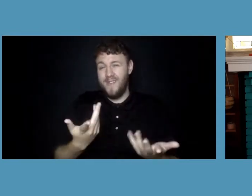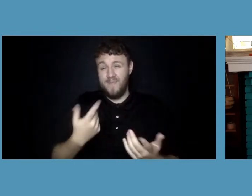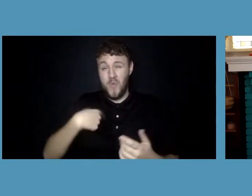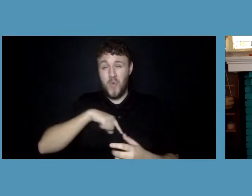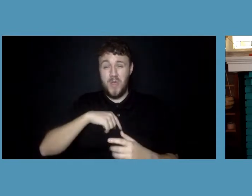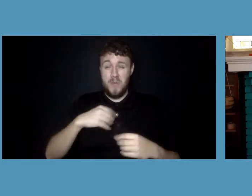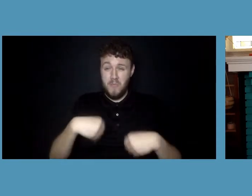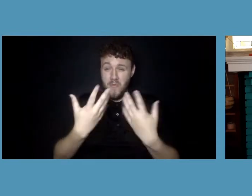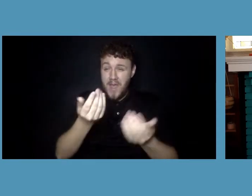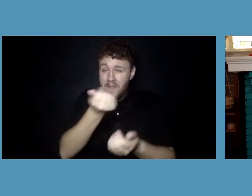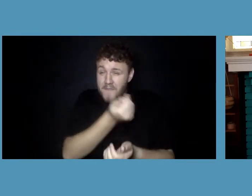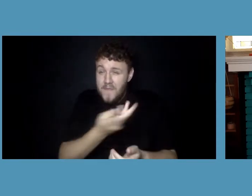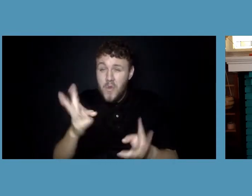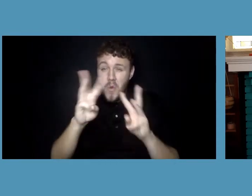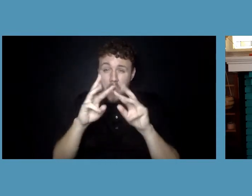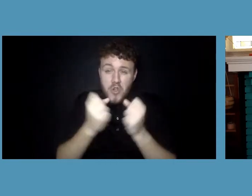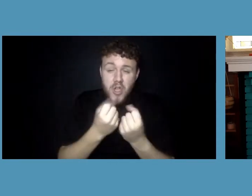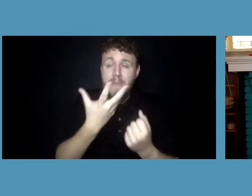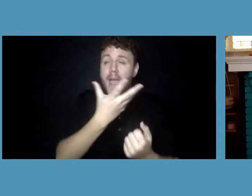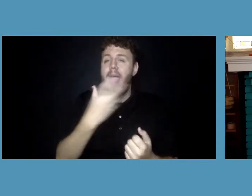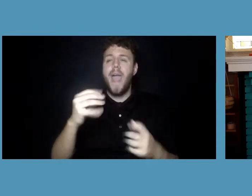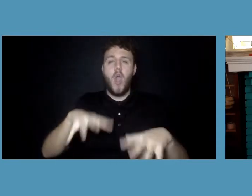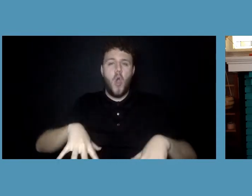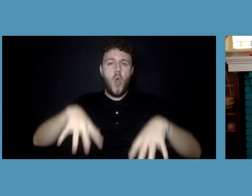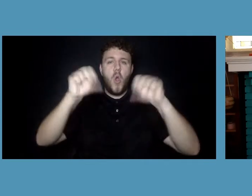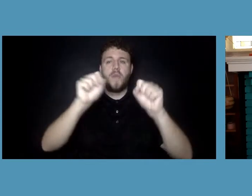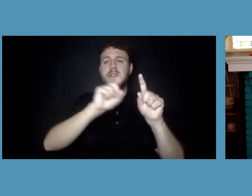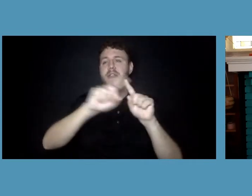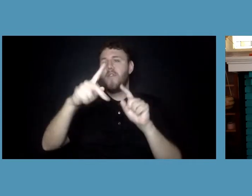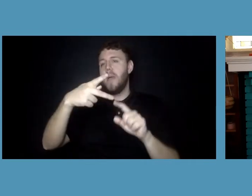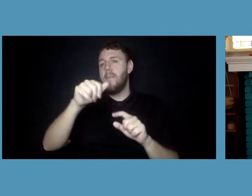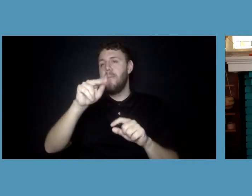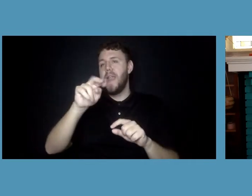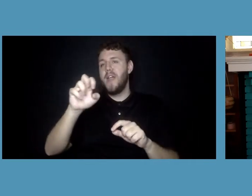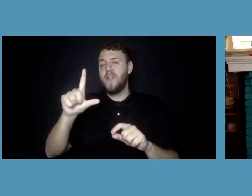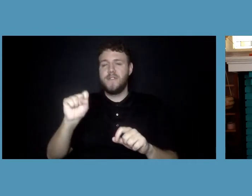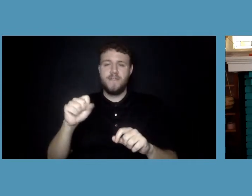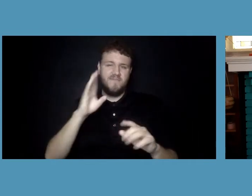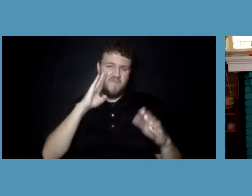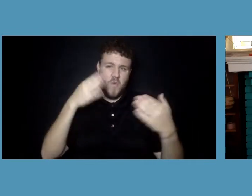and then we also hosted panels that talked about the impact of COVID on exhibitions and